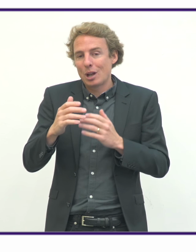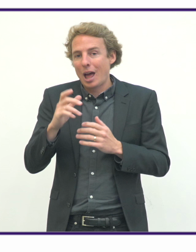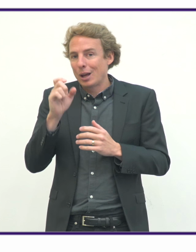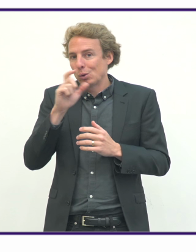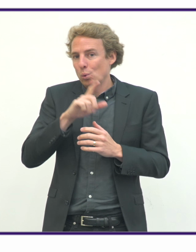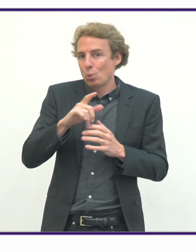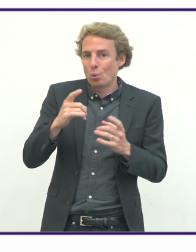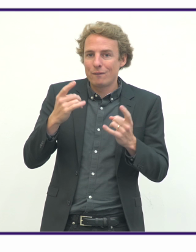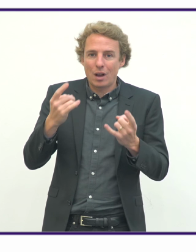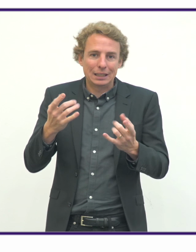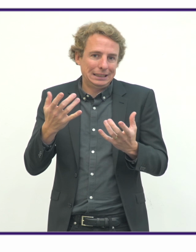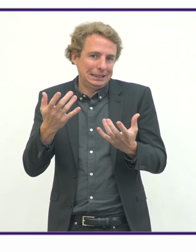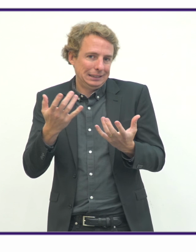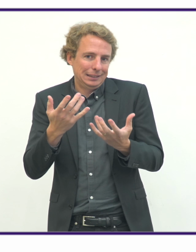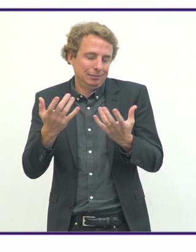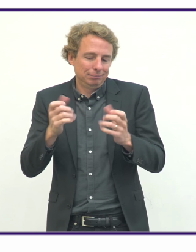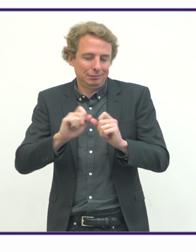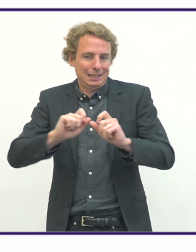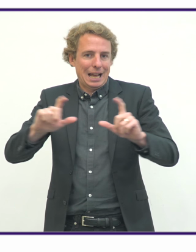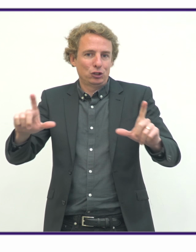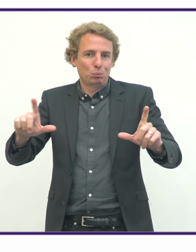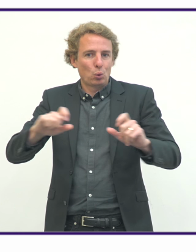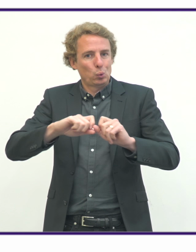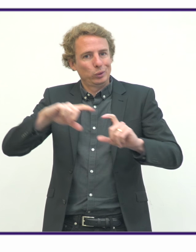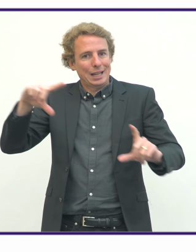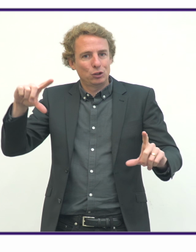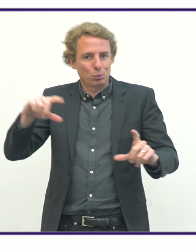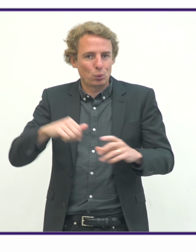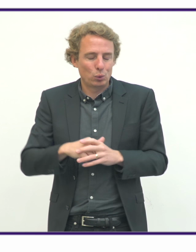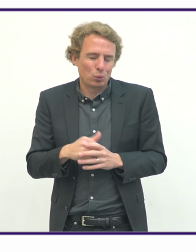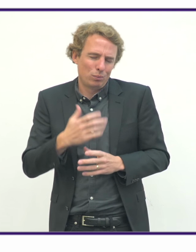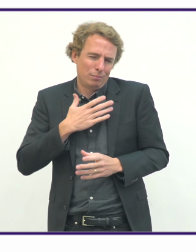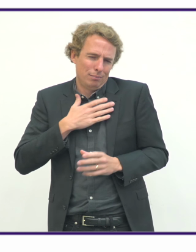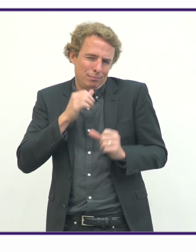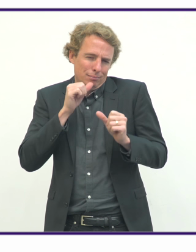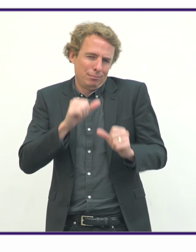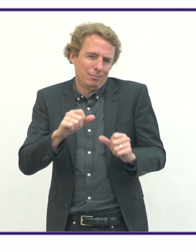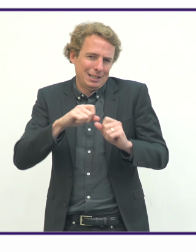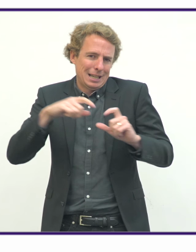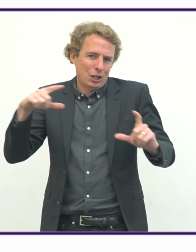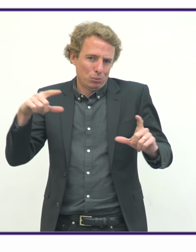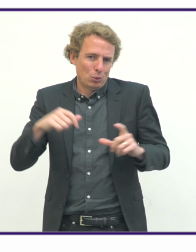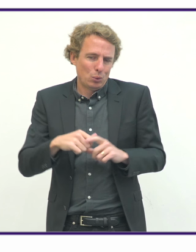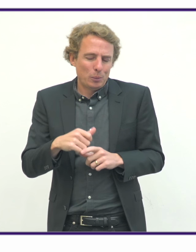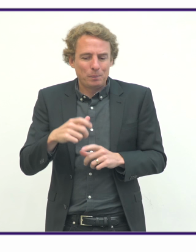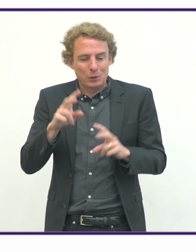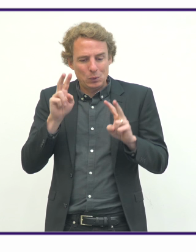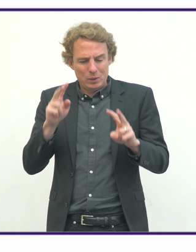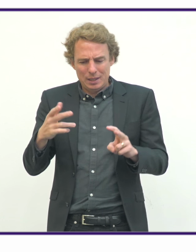on the top. We all love a good dashboard, don't we? You'll be able to see against the live traffic compared to tools